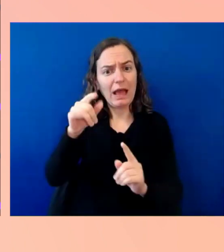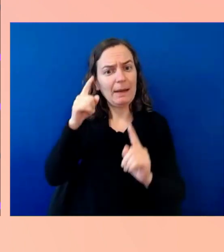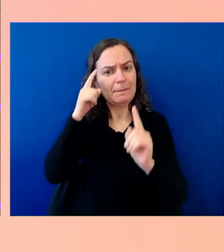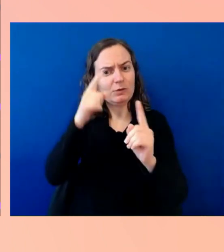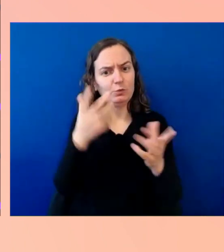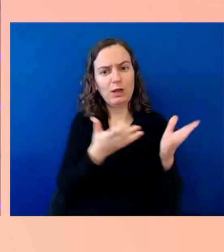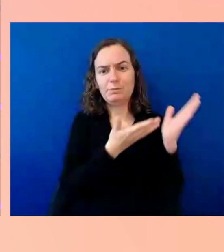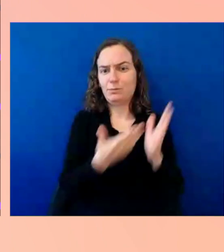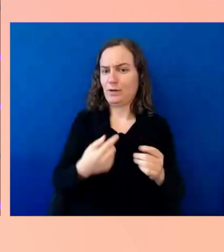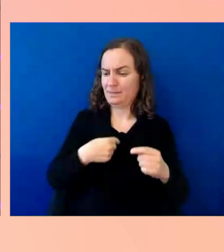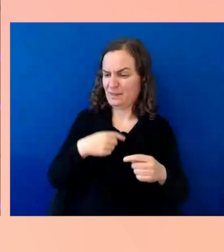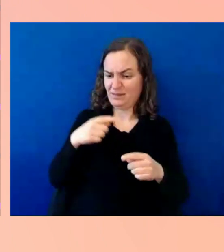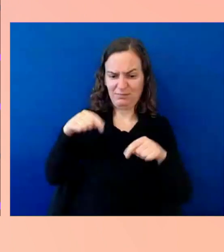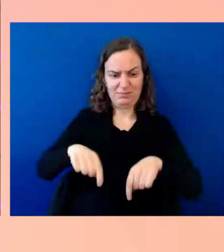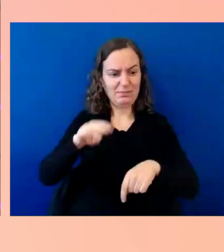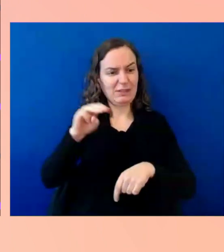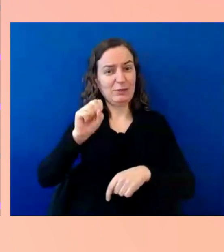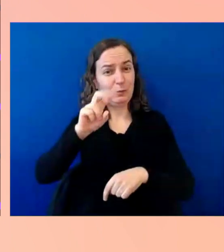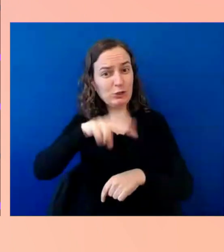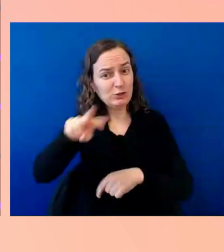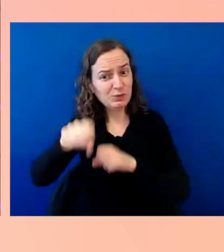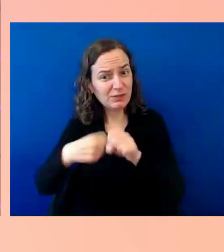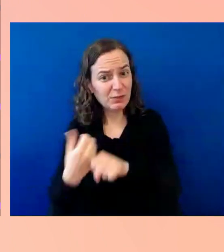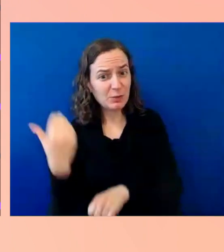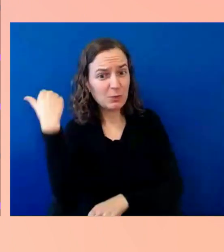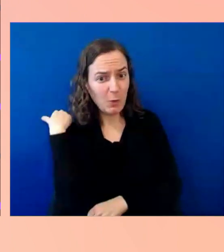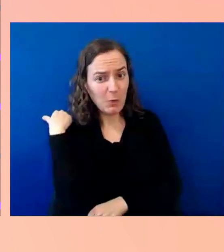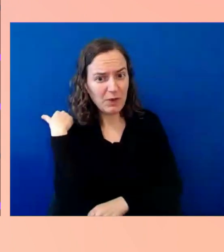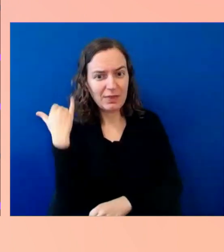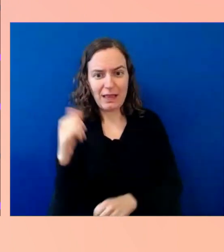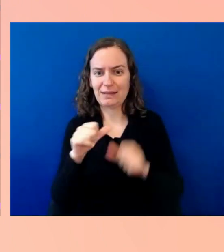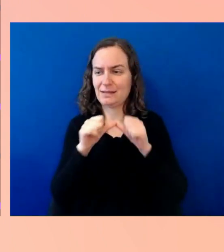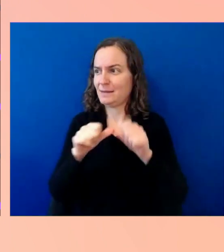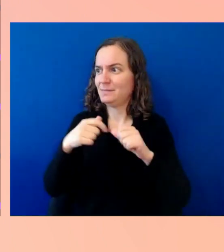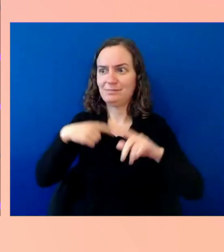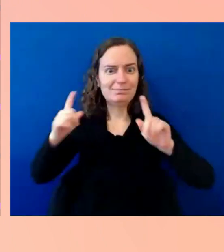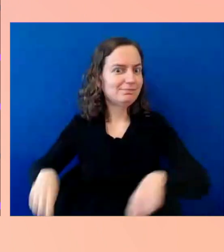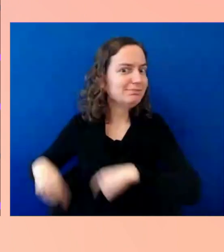It's what's kept me here ever since. I got recruited to join Microsoft right out of